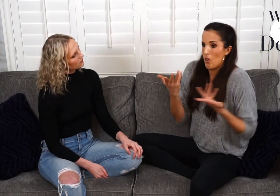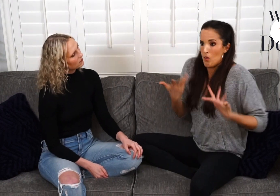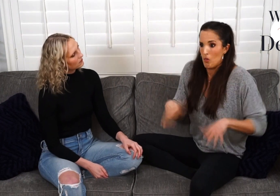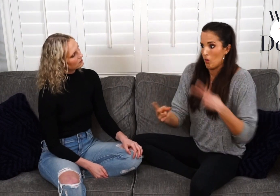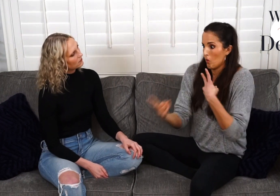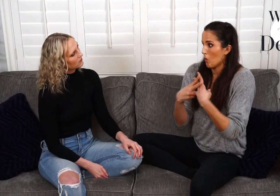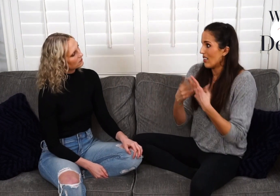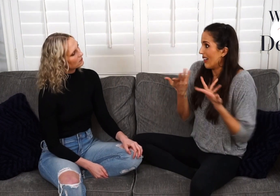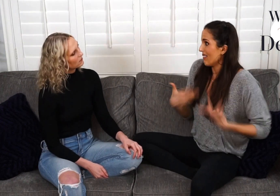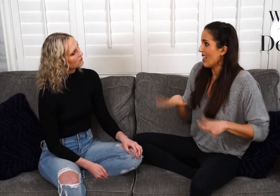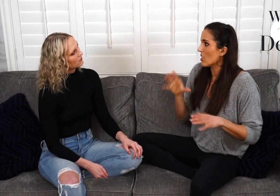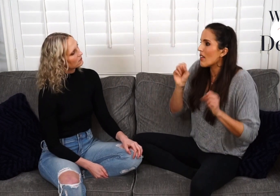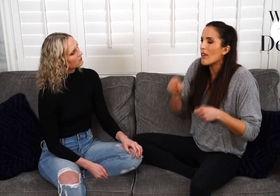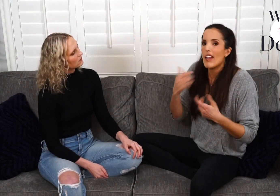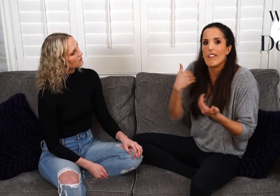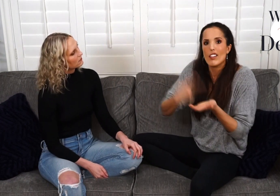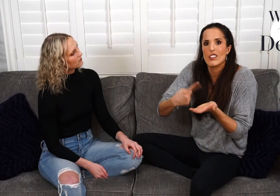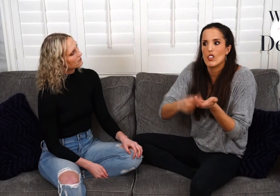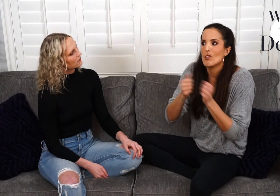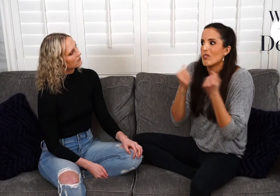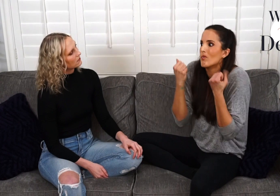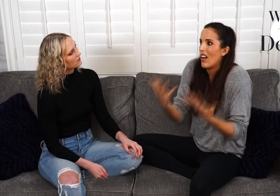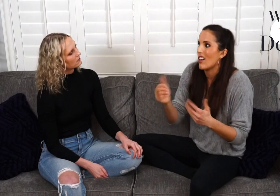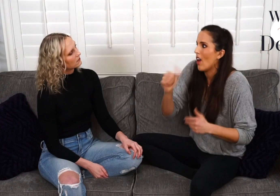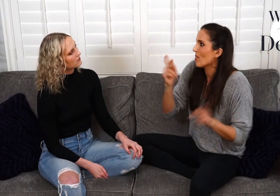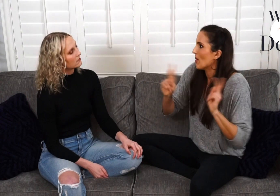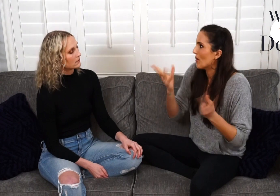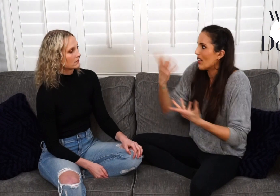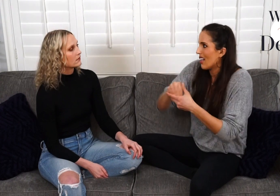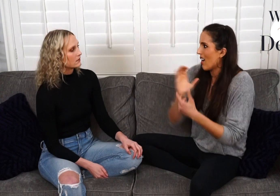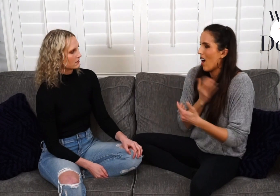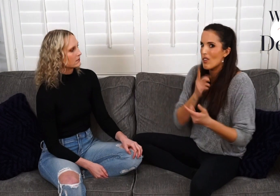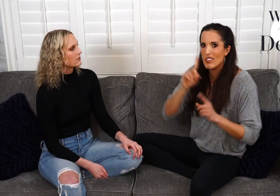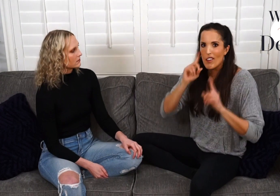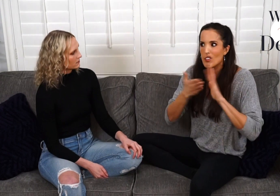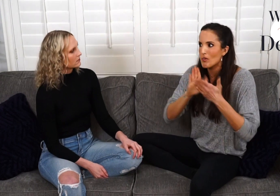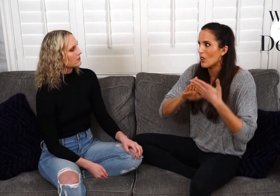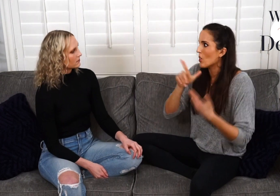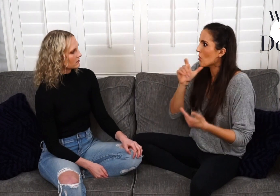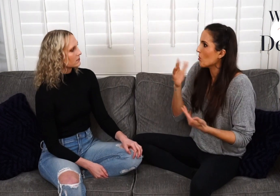get out of quarantine and continue this conversation with so many other people within our community